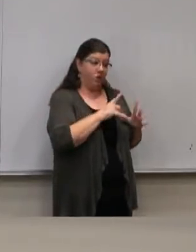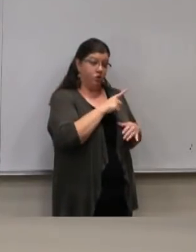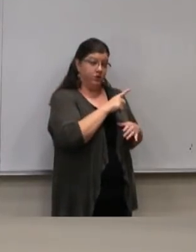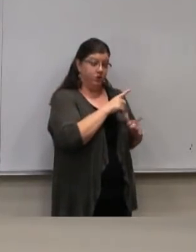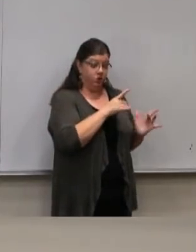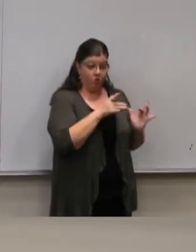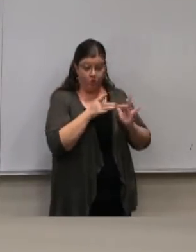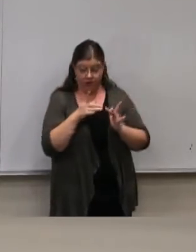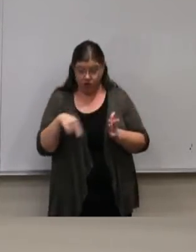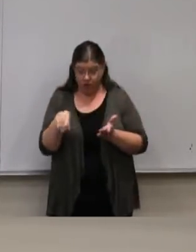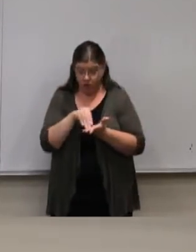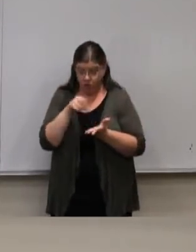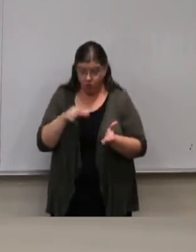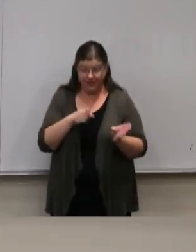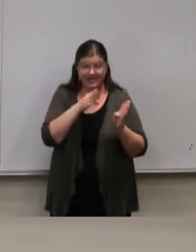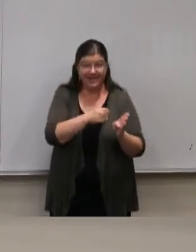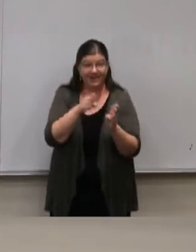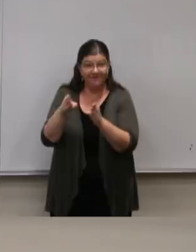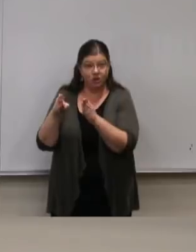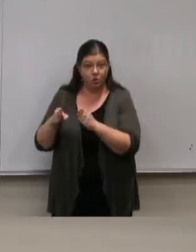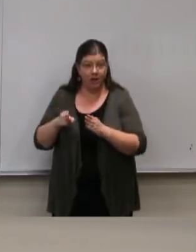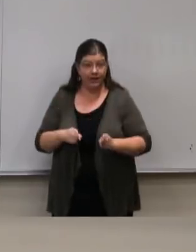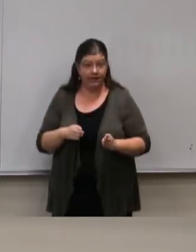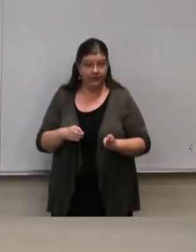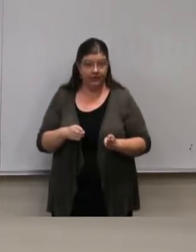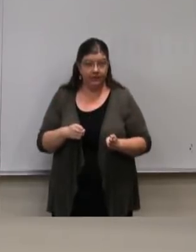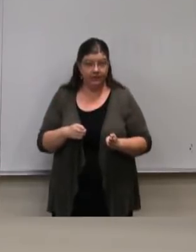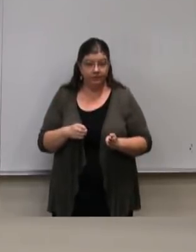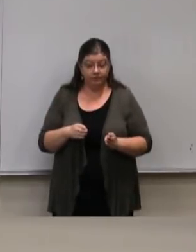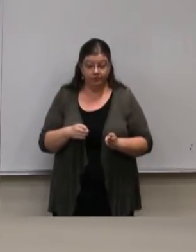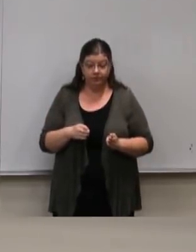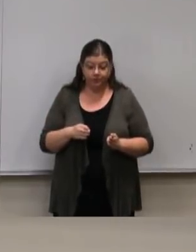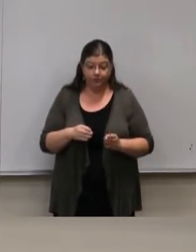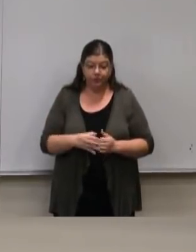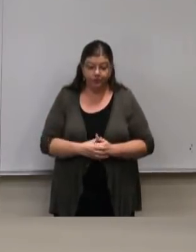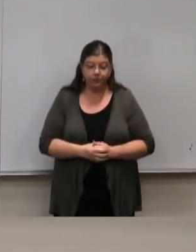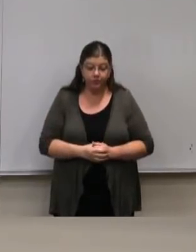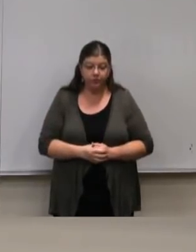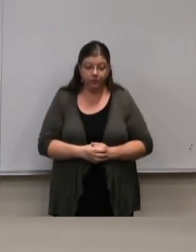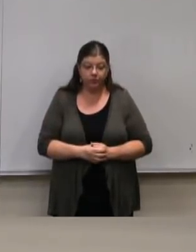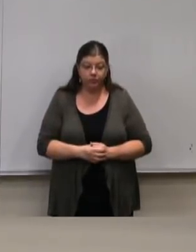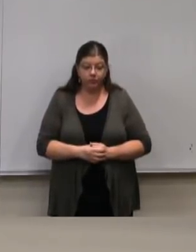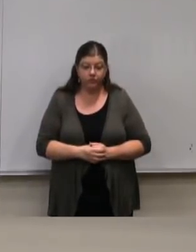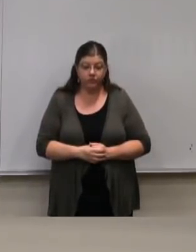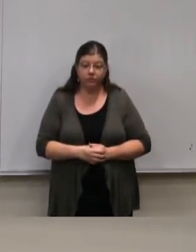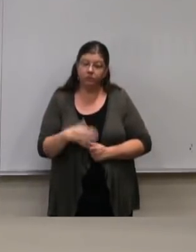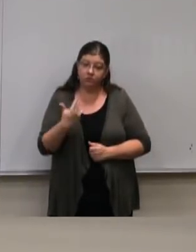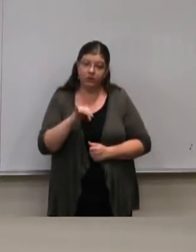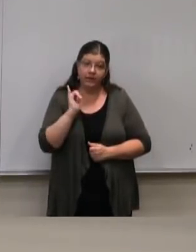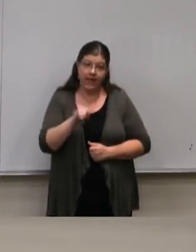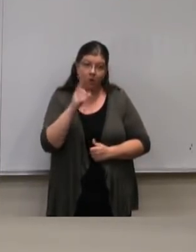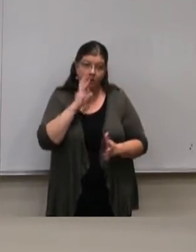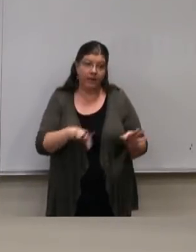out to their students individually, that that's going to be important as we go in the fall because this is going